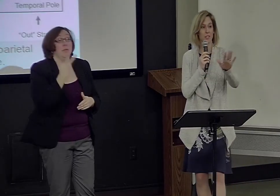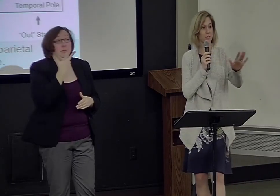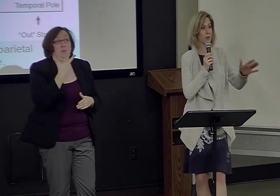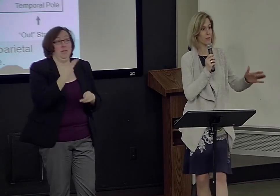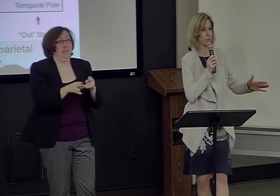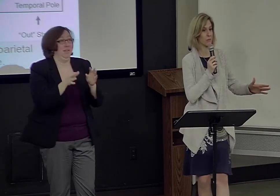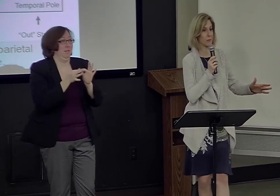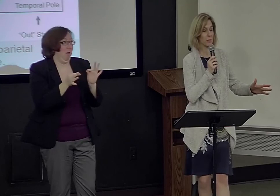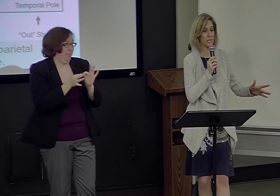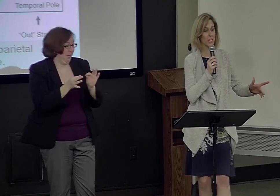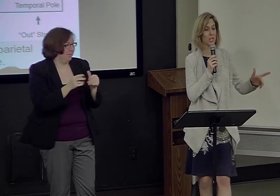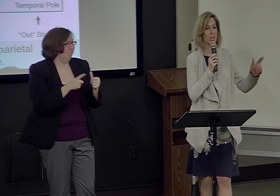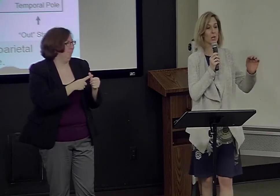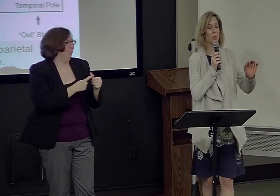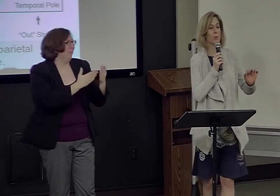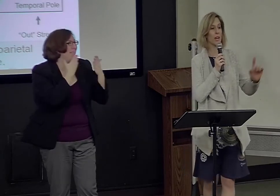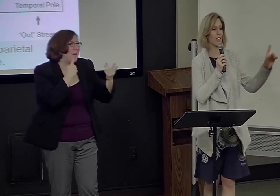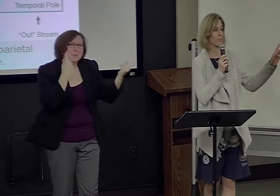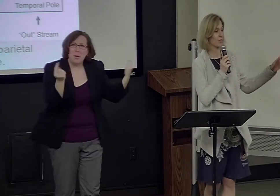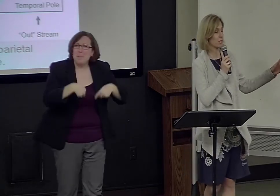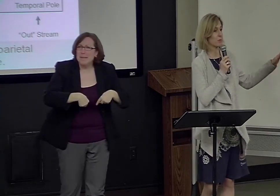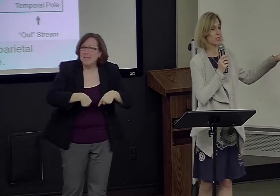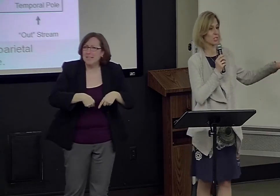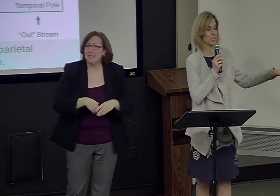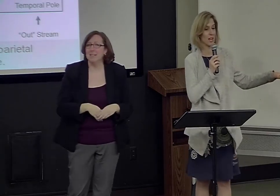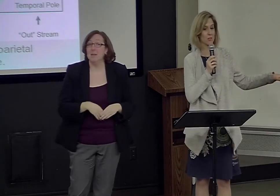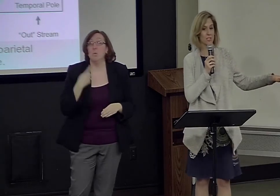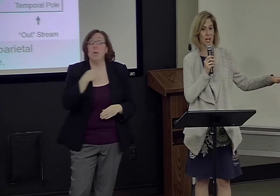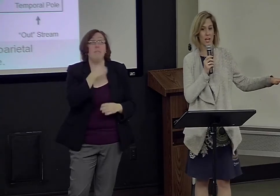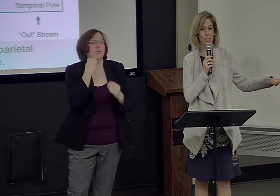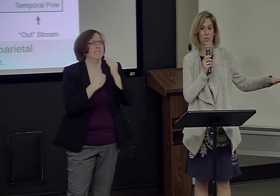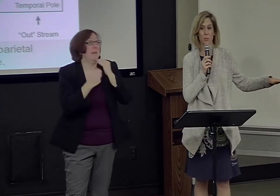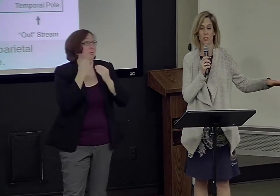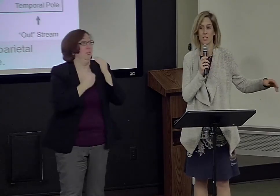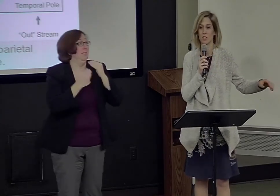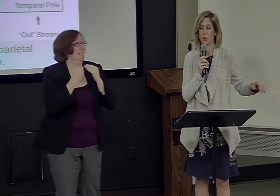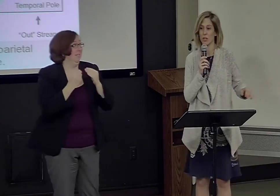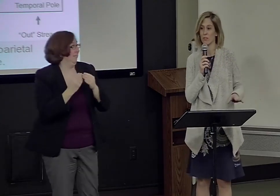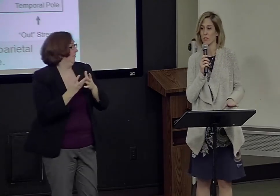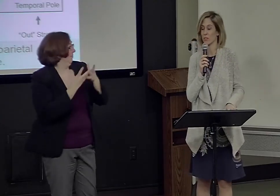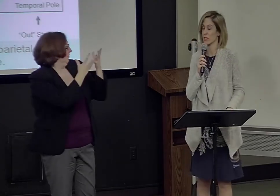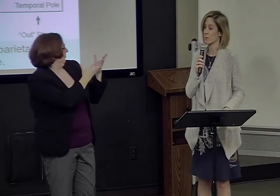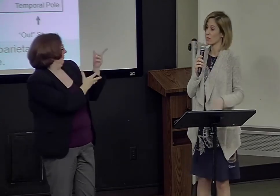Thank you to everyone for being here. We have a reception just outside. So please join for the reception